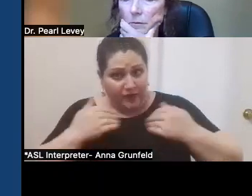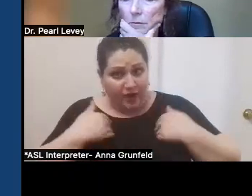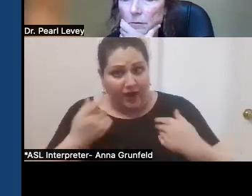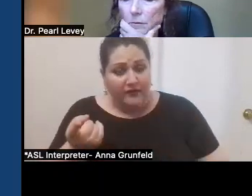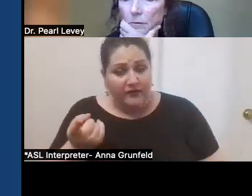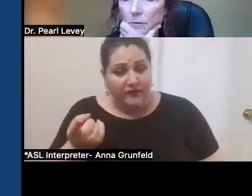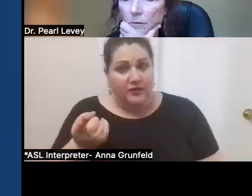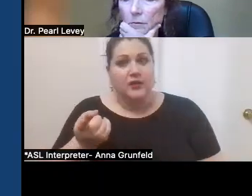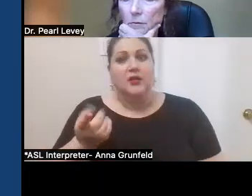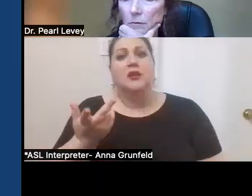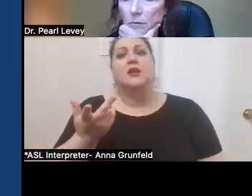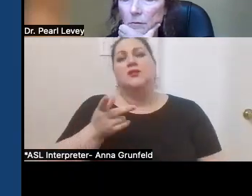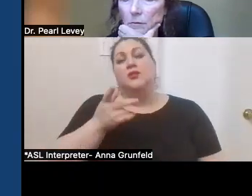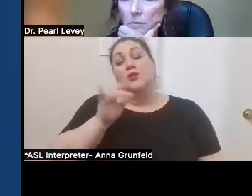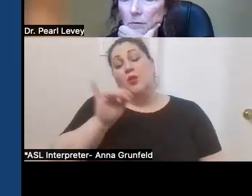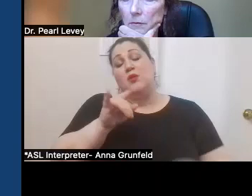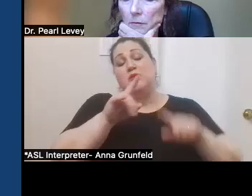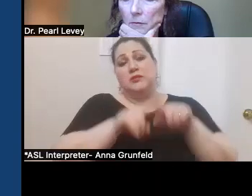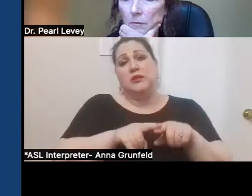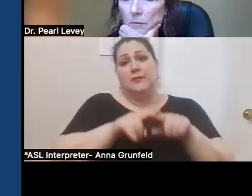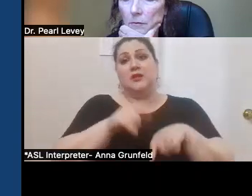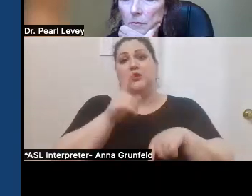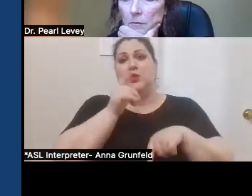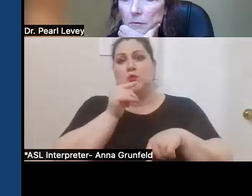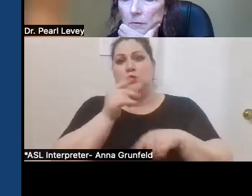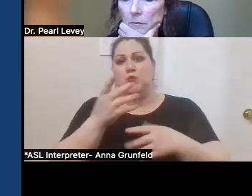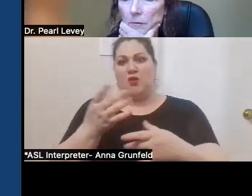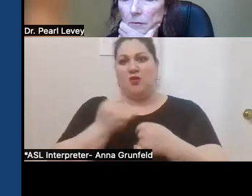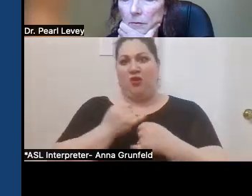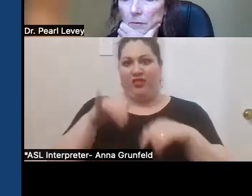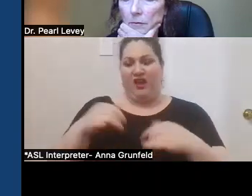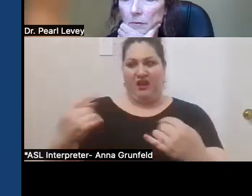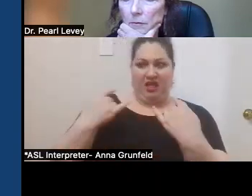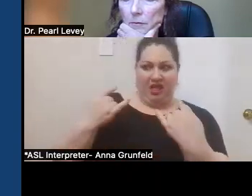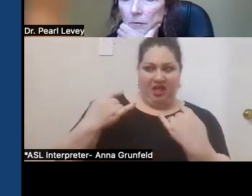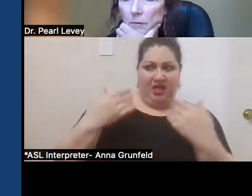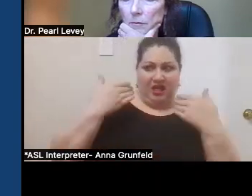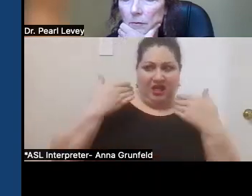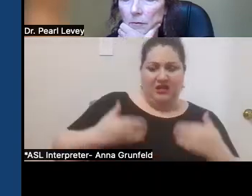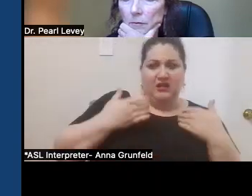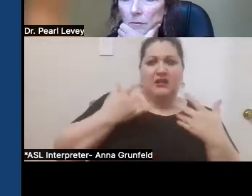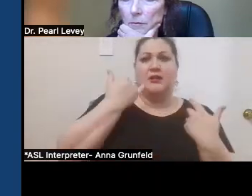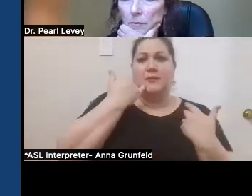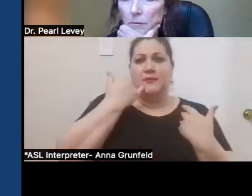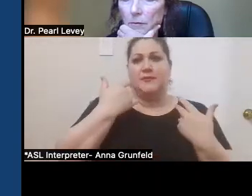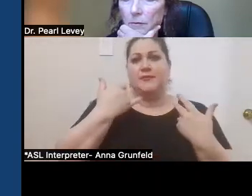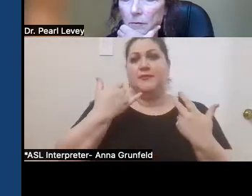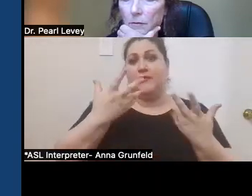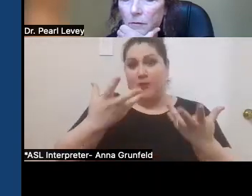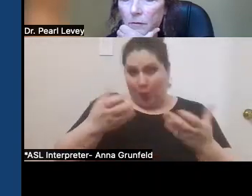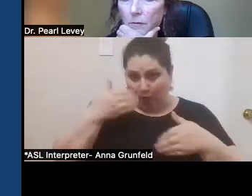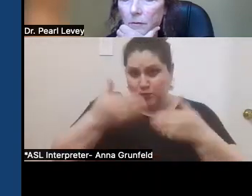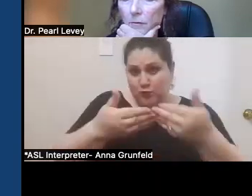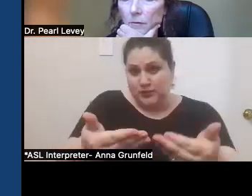recipient of the mistreatment and how they would want to proceed. And if they come to us, then we would proceed with, with their